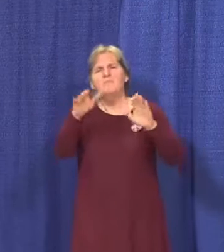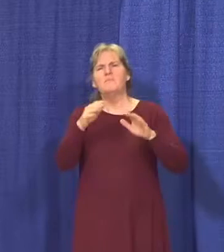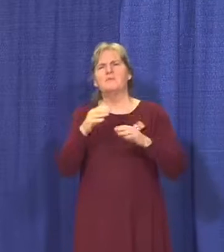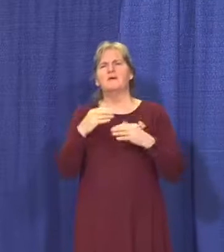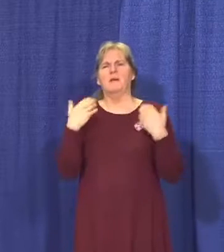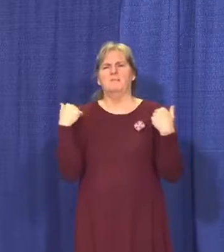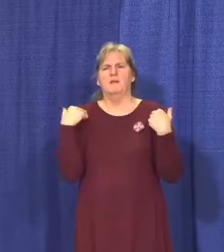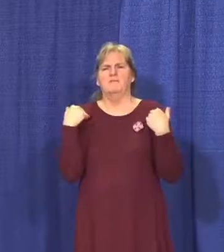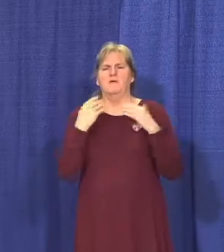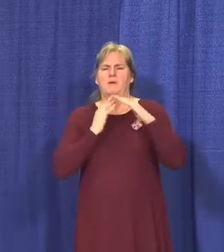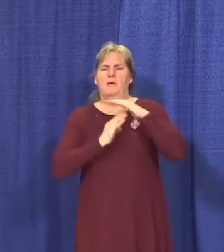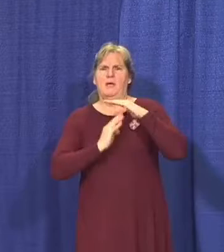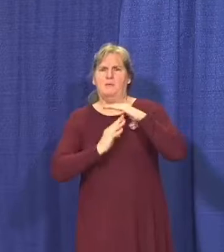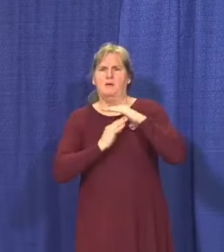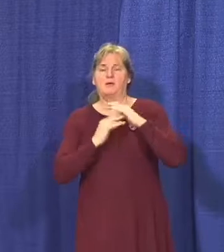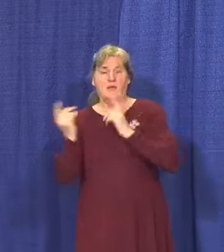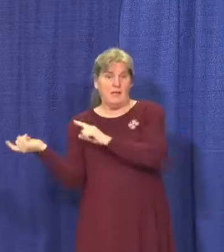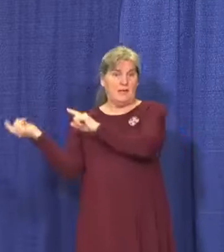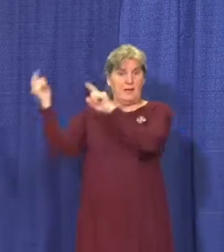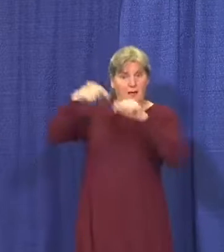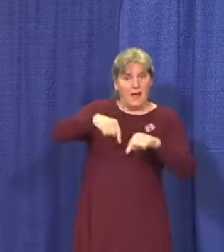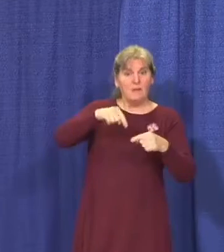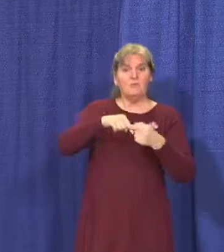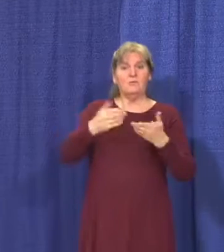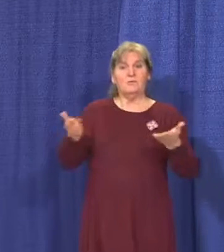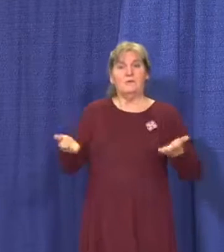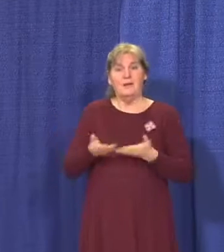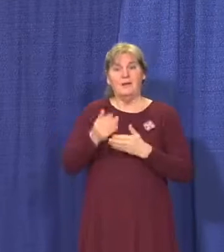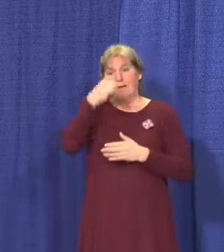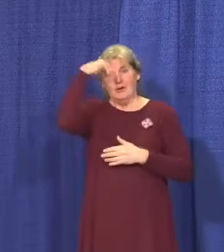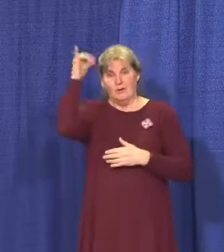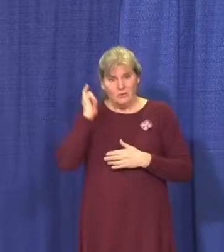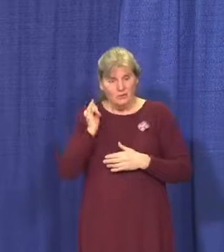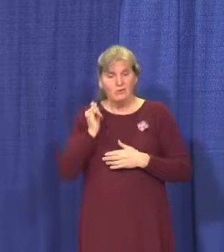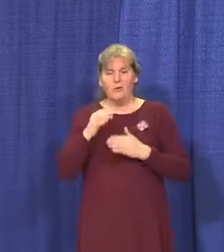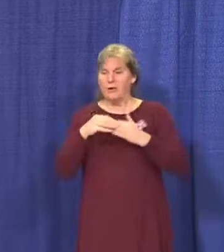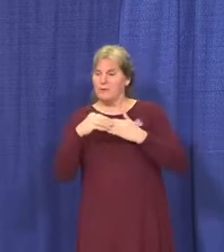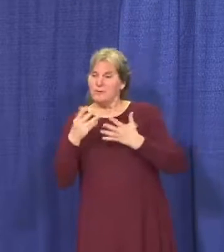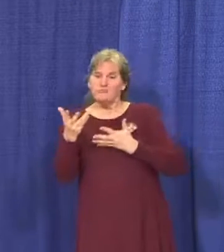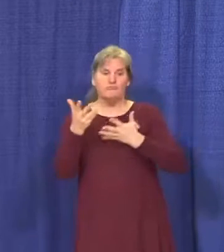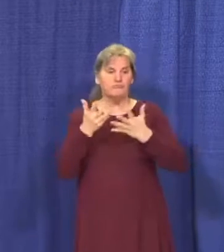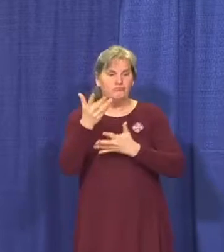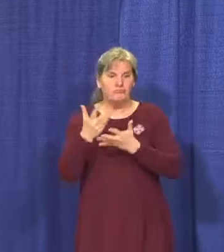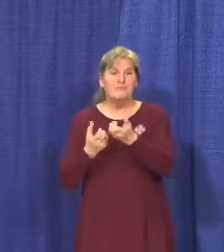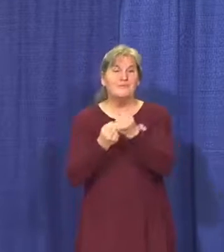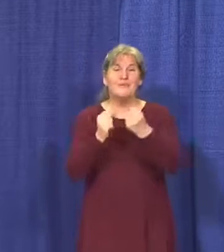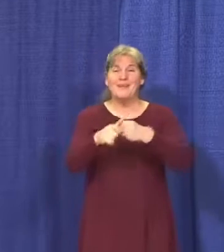the Yukon for immigration. He came up here and was very flexible and helpful for us.